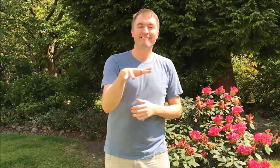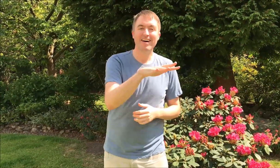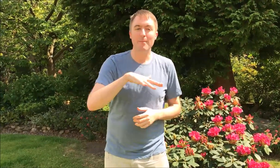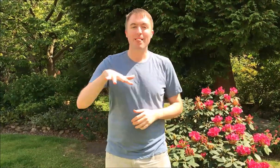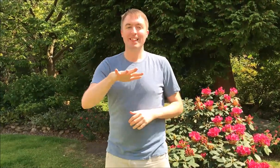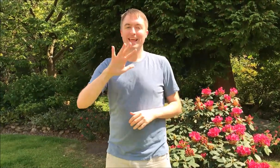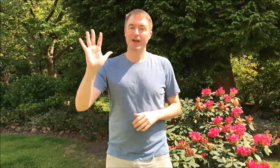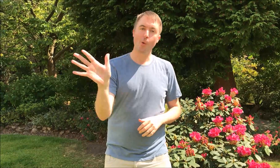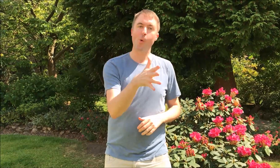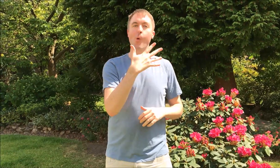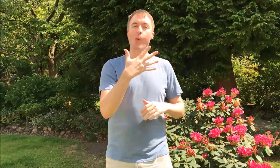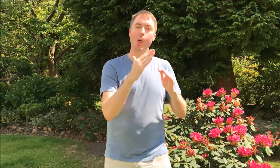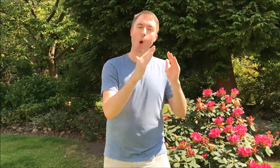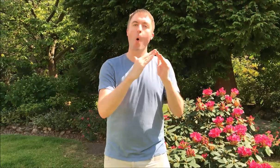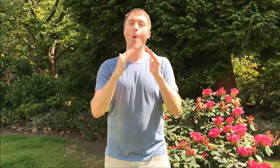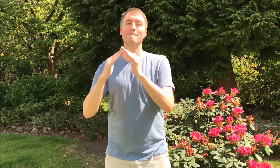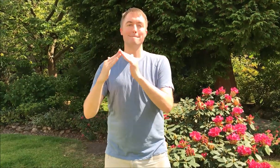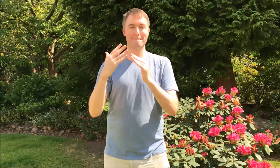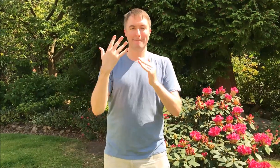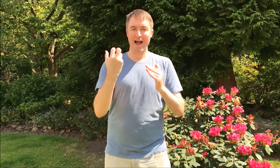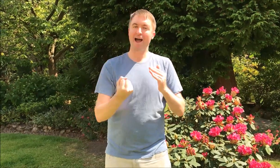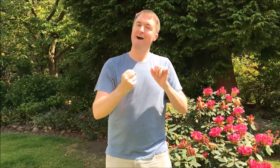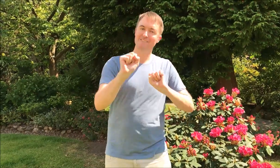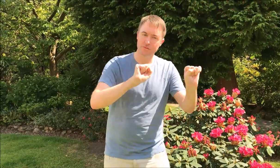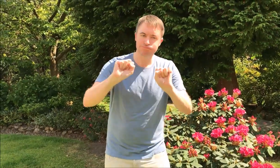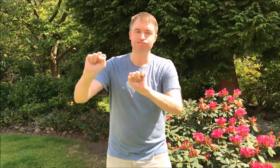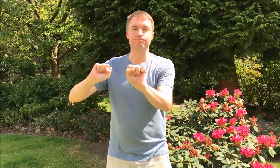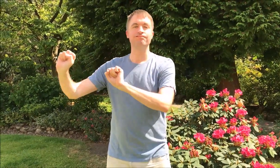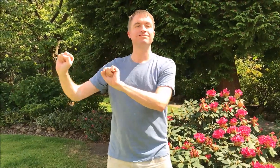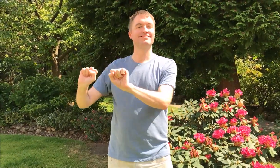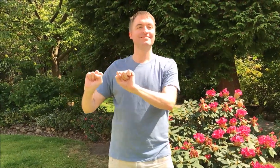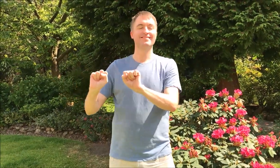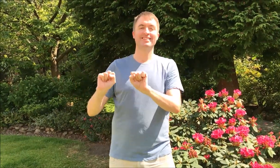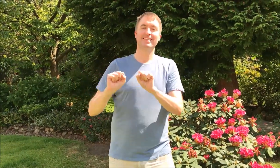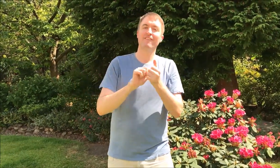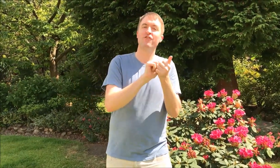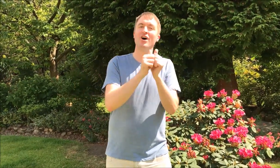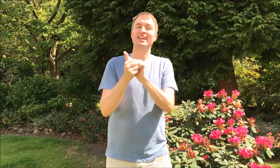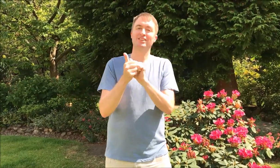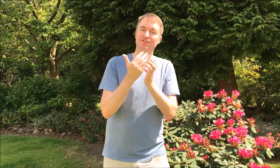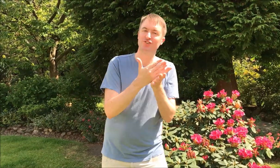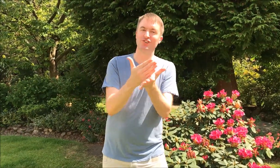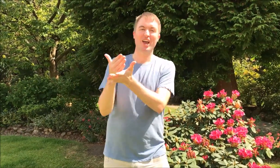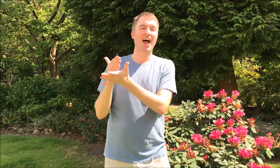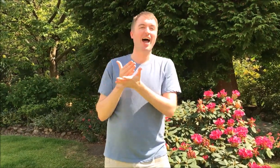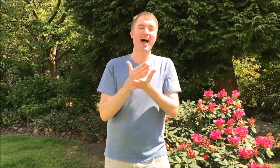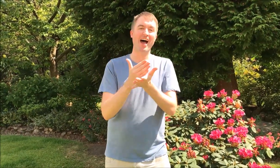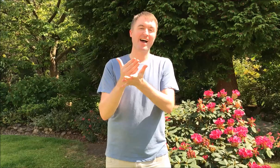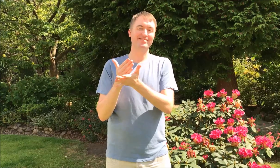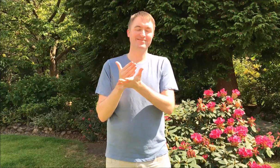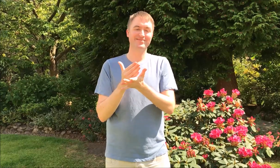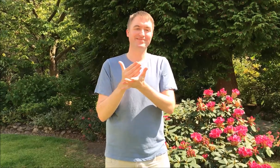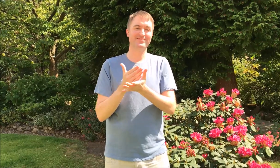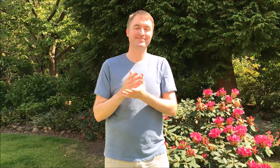I saw each family with a home of their own, and friends to share it.